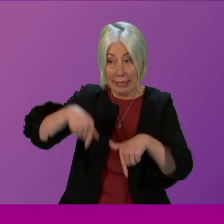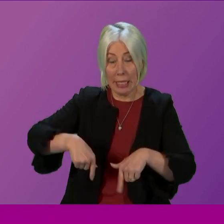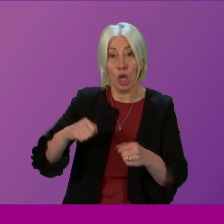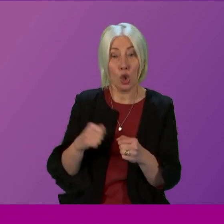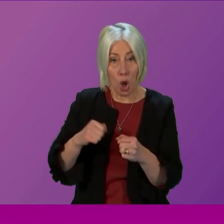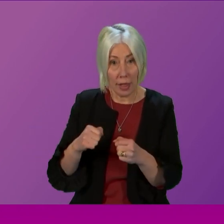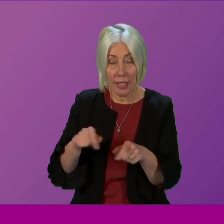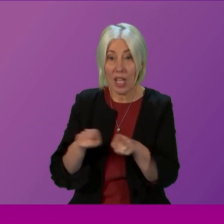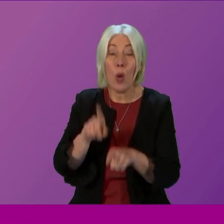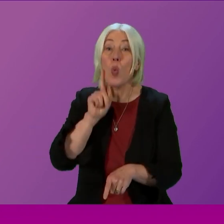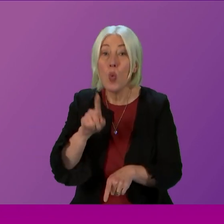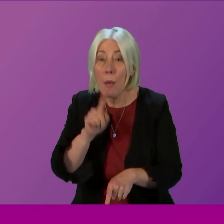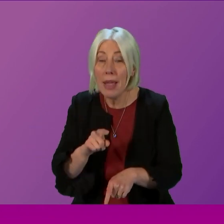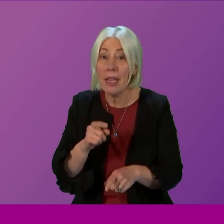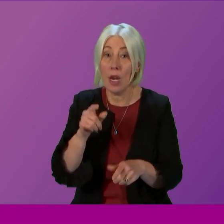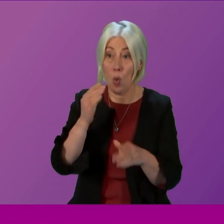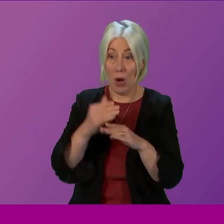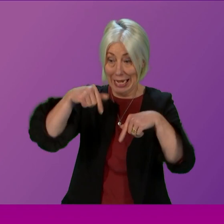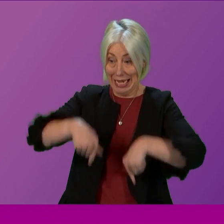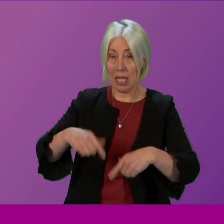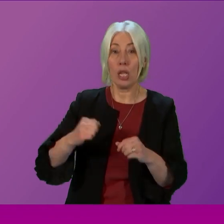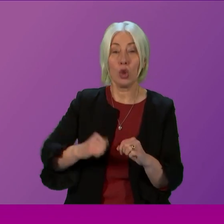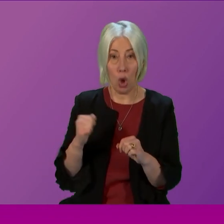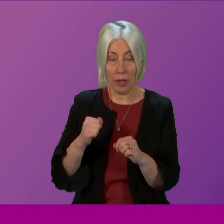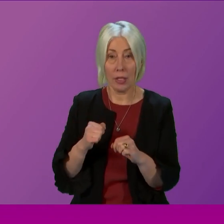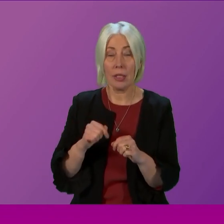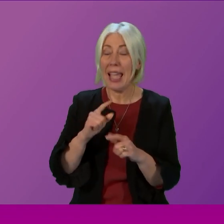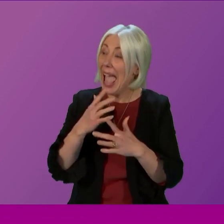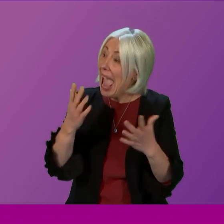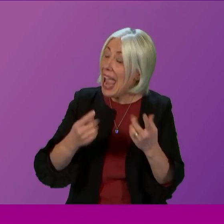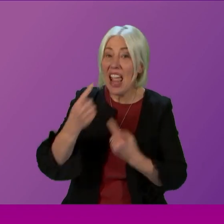in particular, on women in the Scottish workforce, and can she provide any information about what